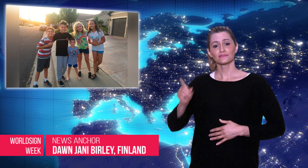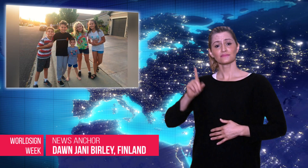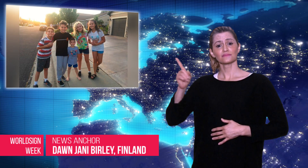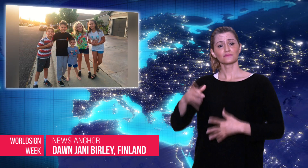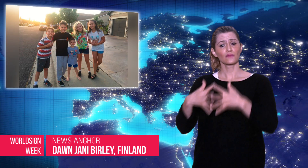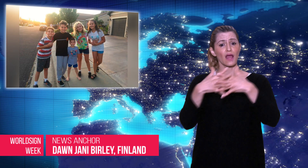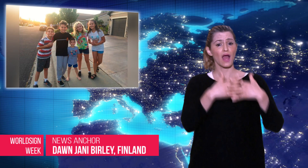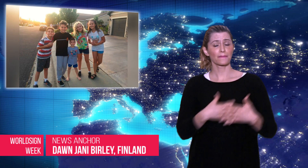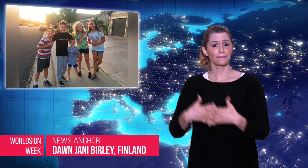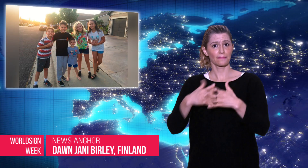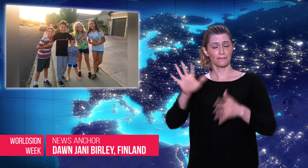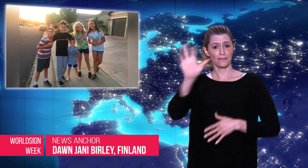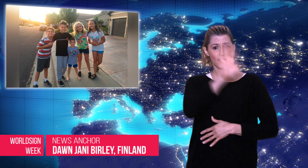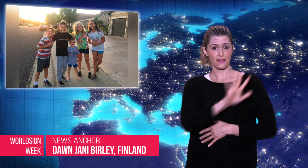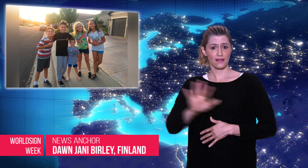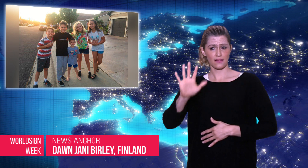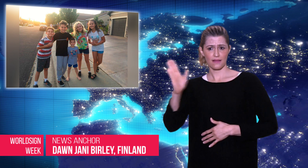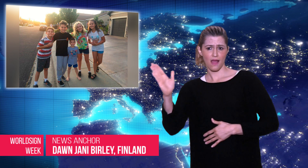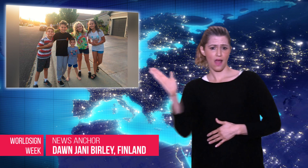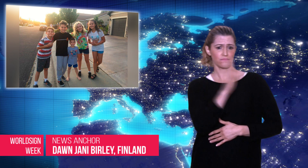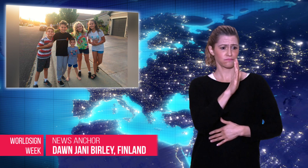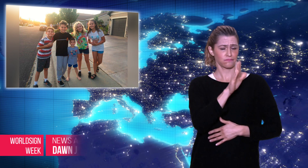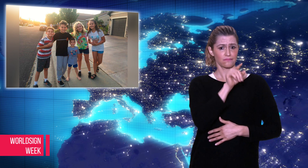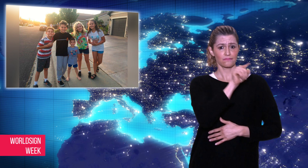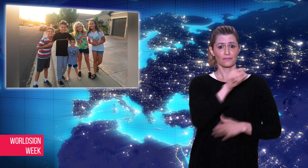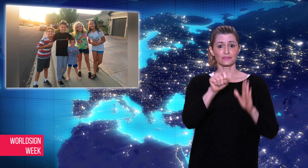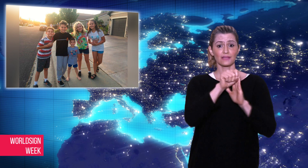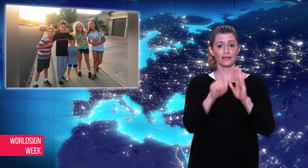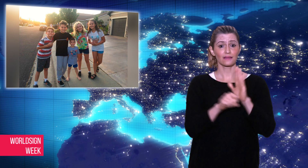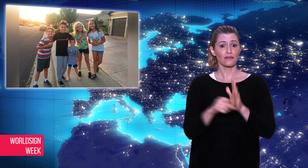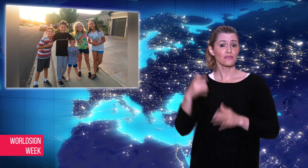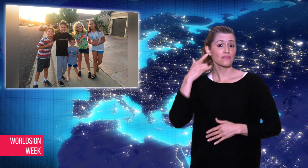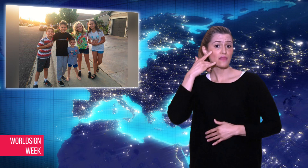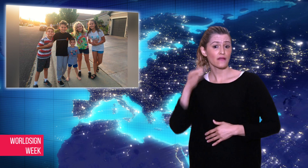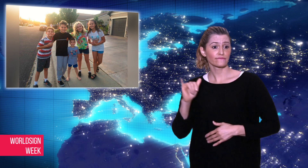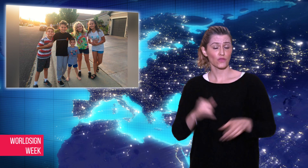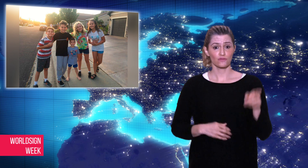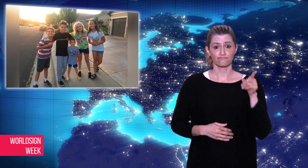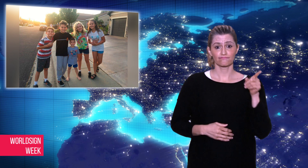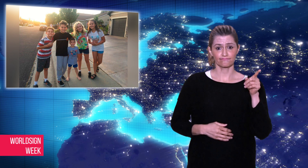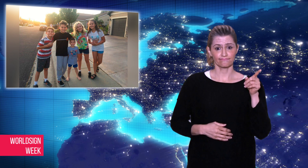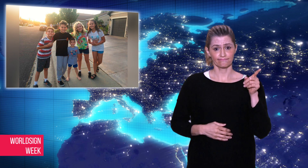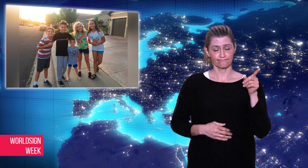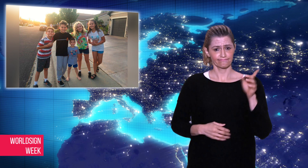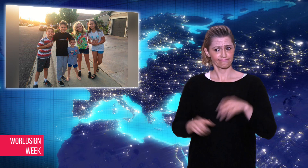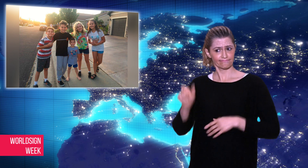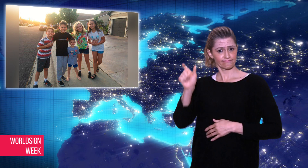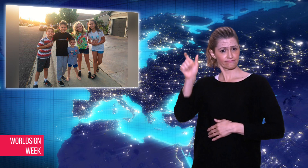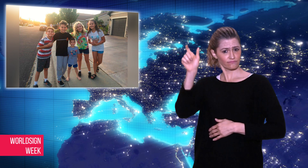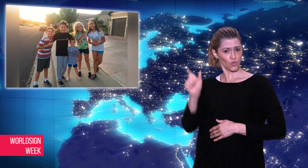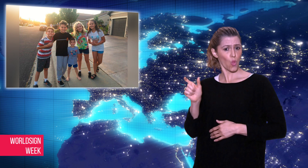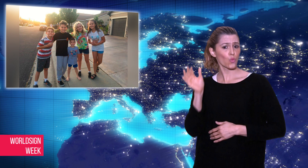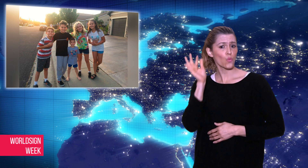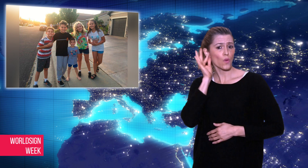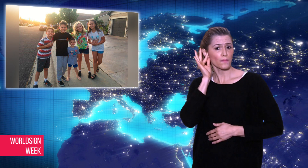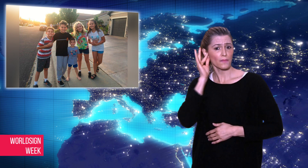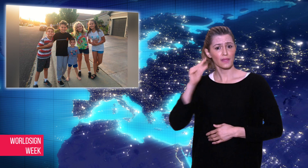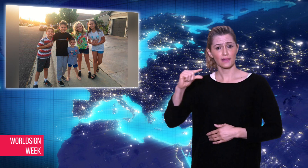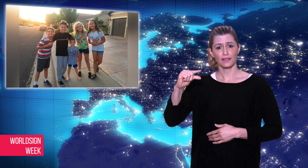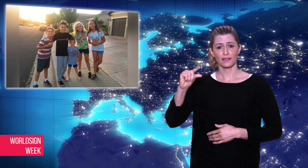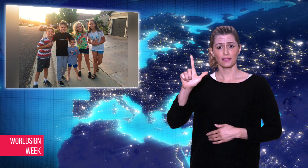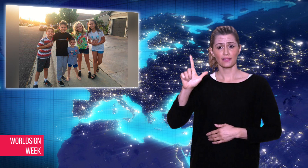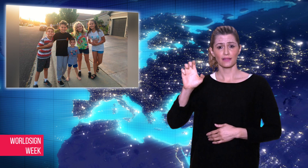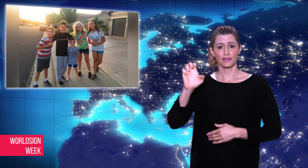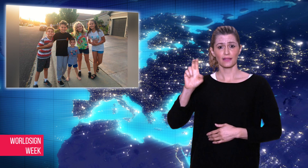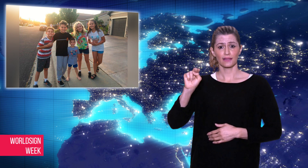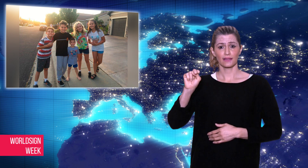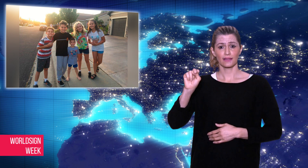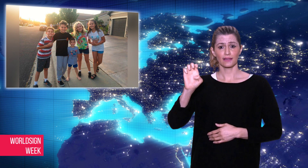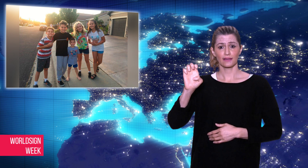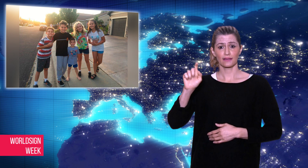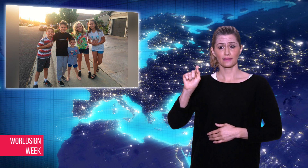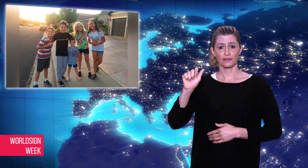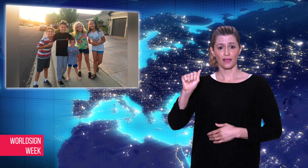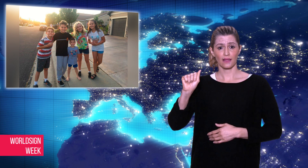[Dawn]: In the US state of California, a group of four